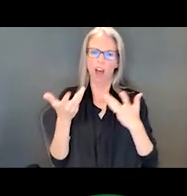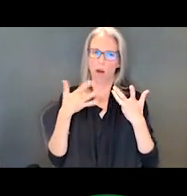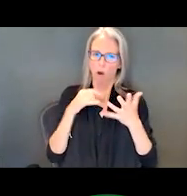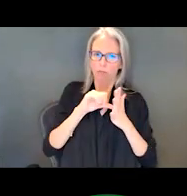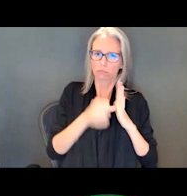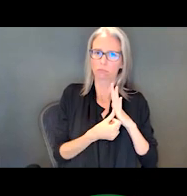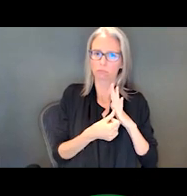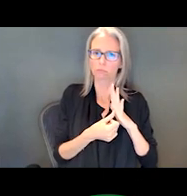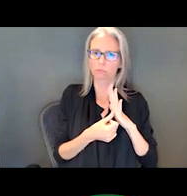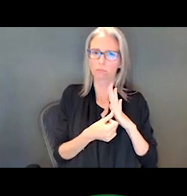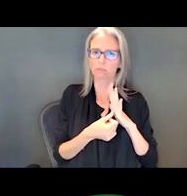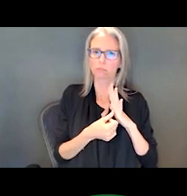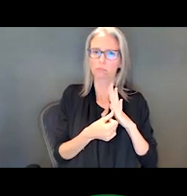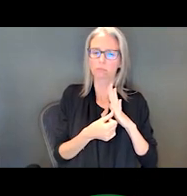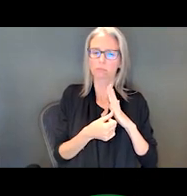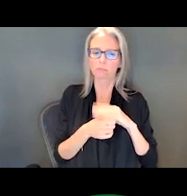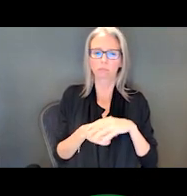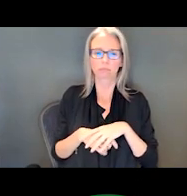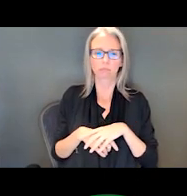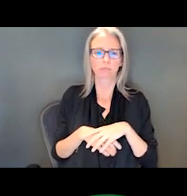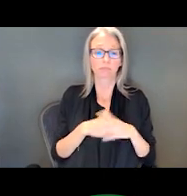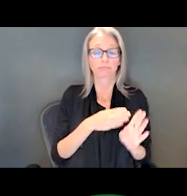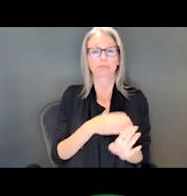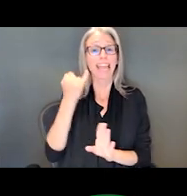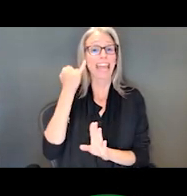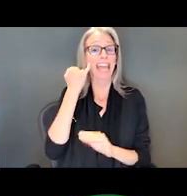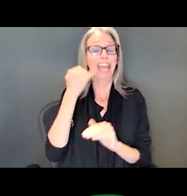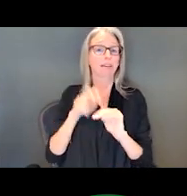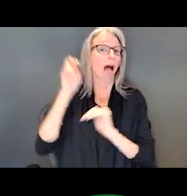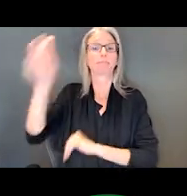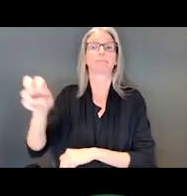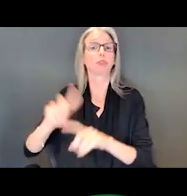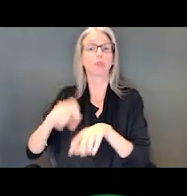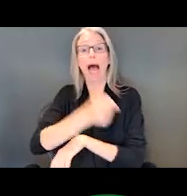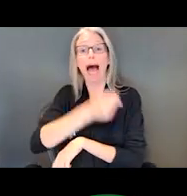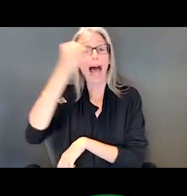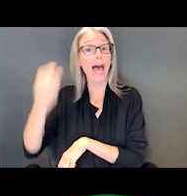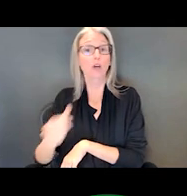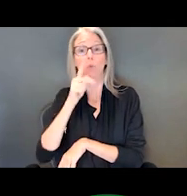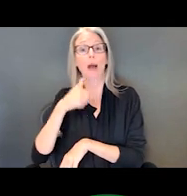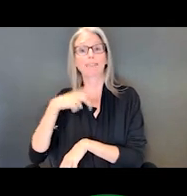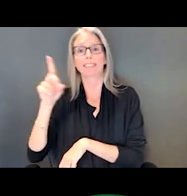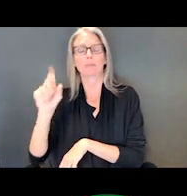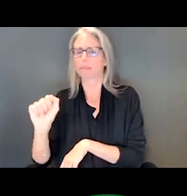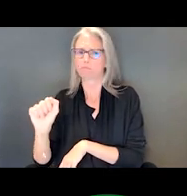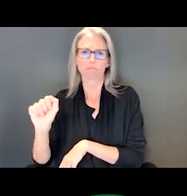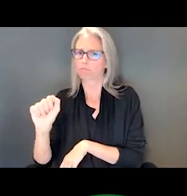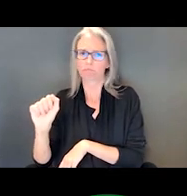and absolutely at which Russia was saying to about at every level of the organization, but also how are we creating that mobility.